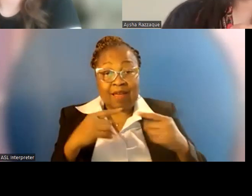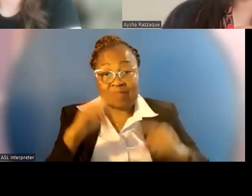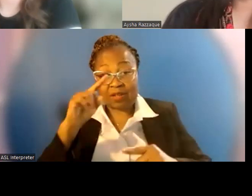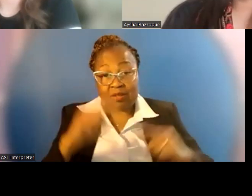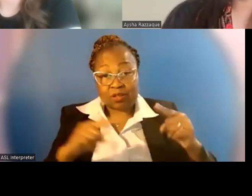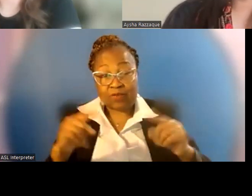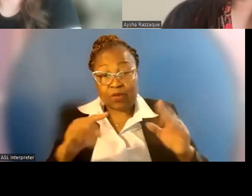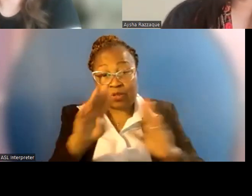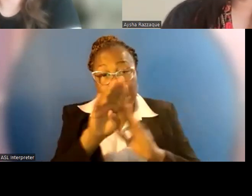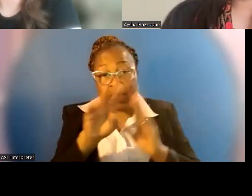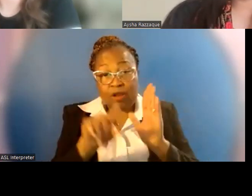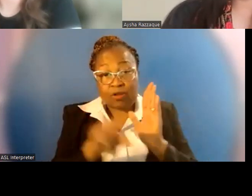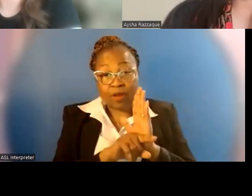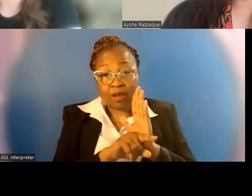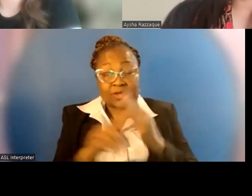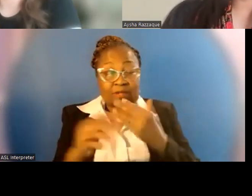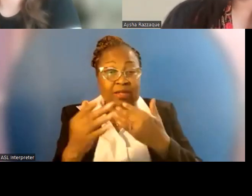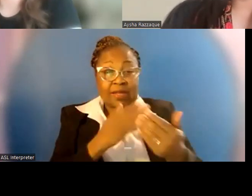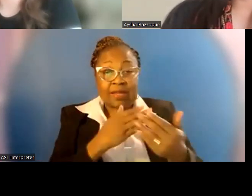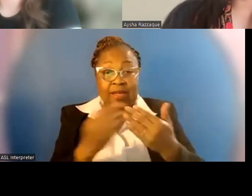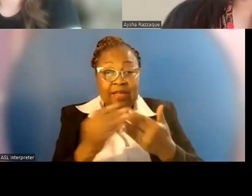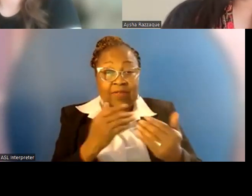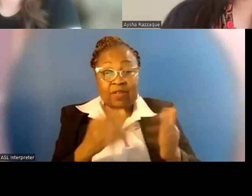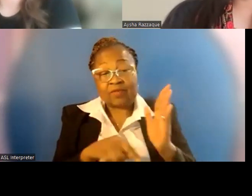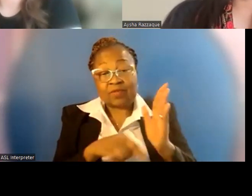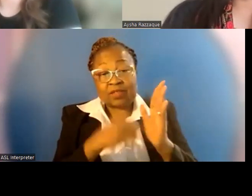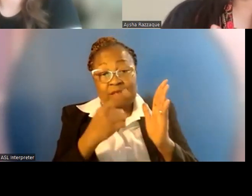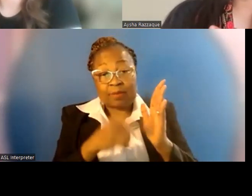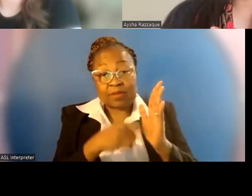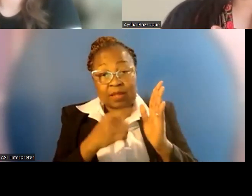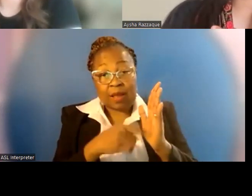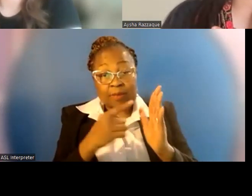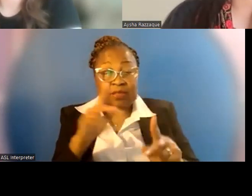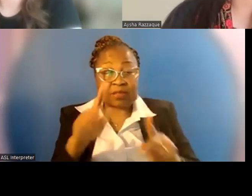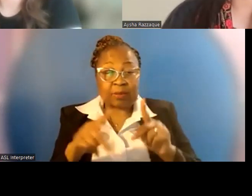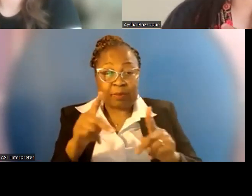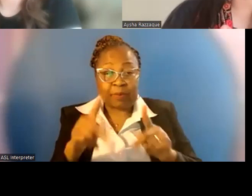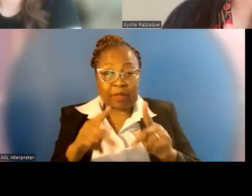even if sometimes people contradict each other,